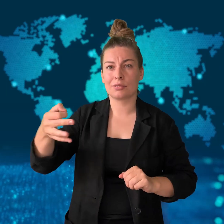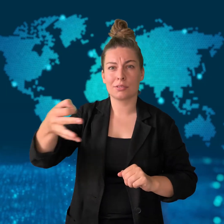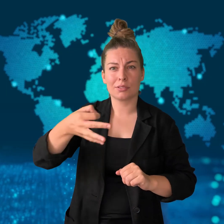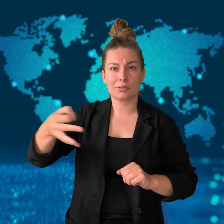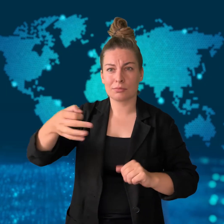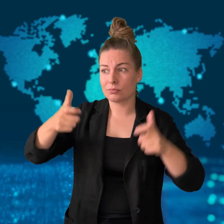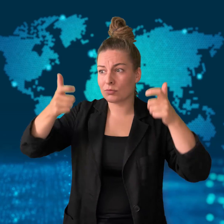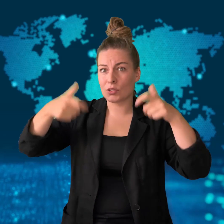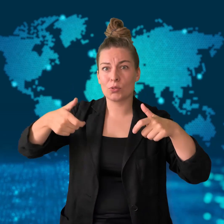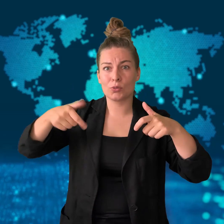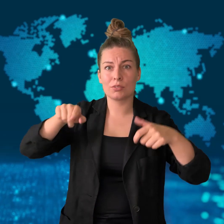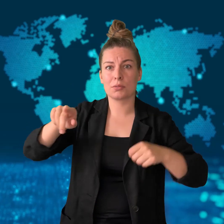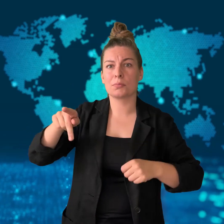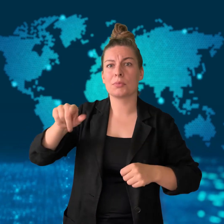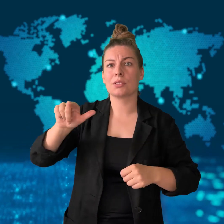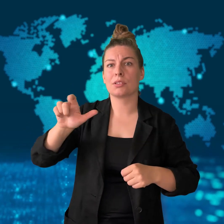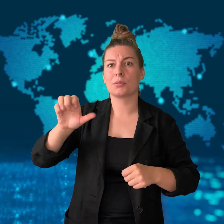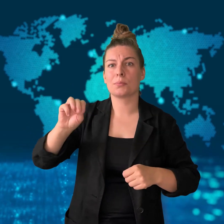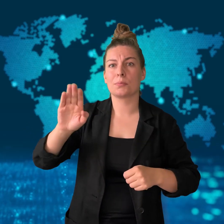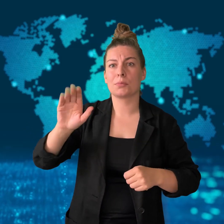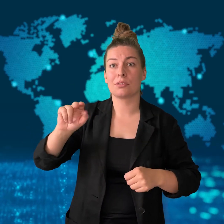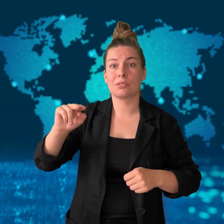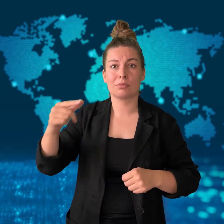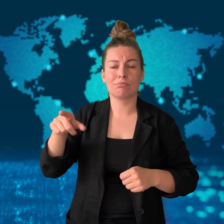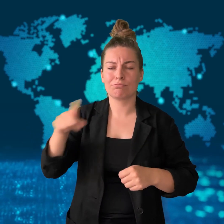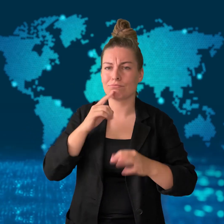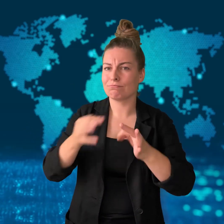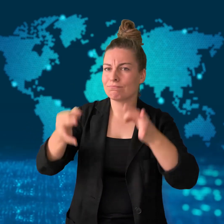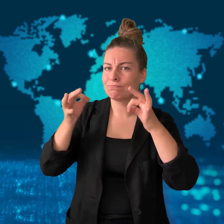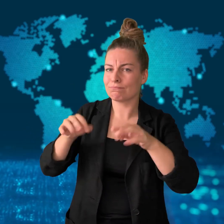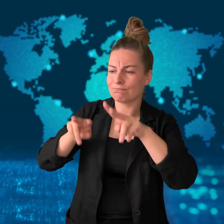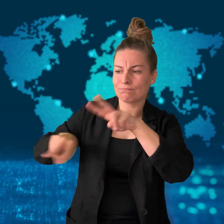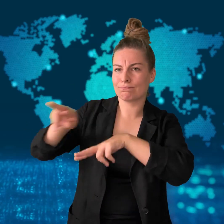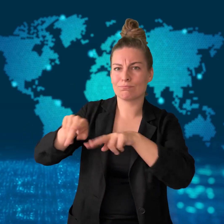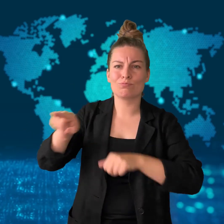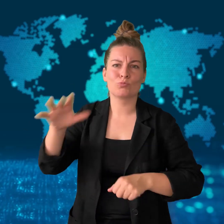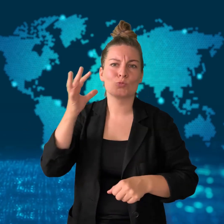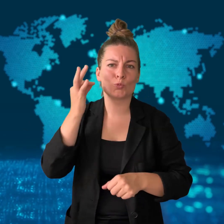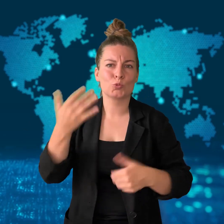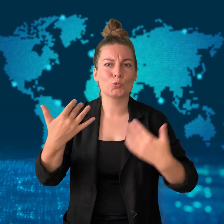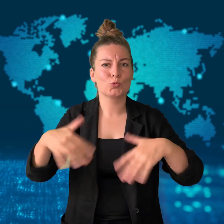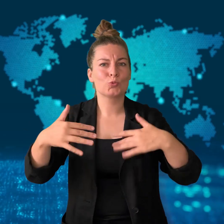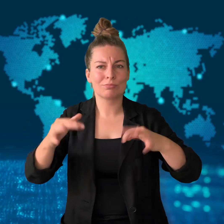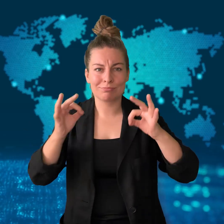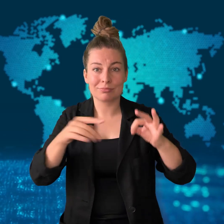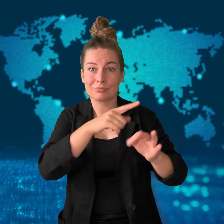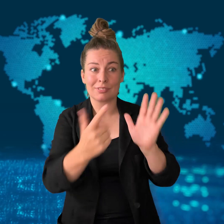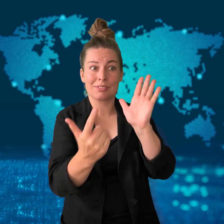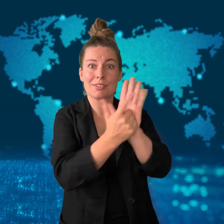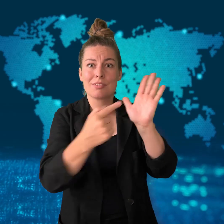found her guilty using the blasphemy law.